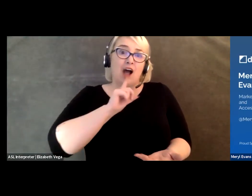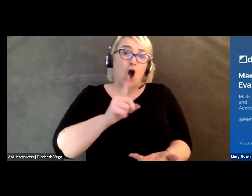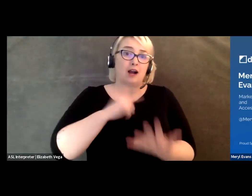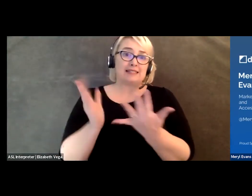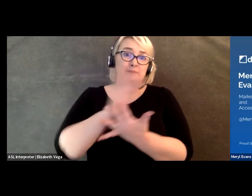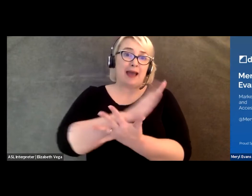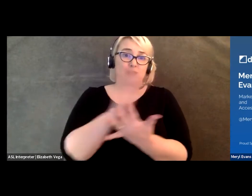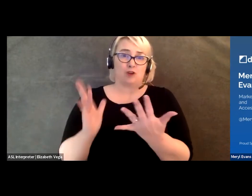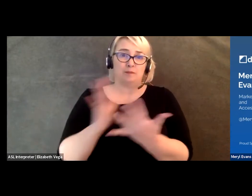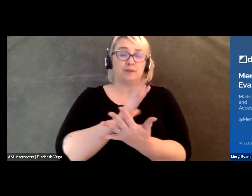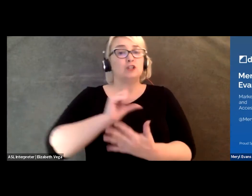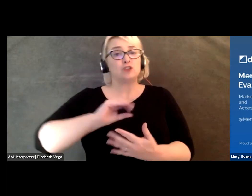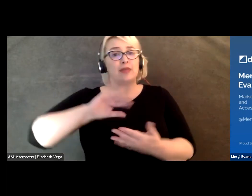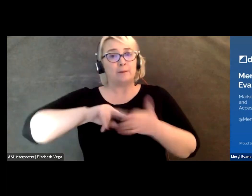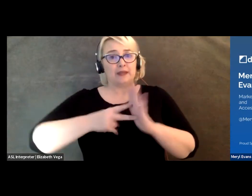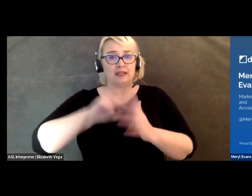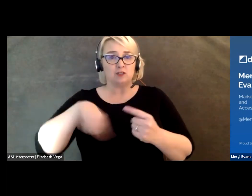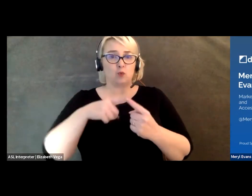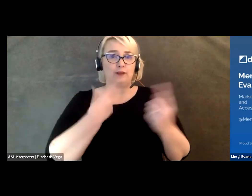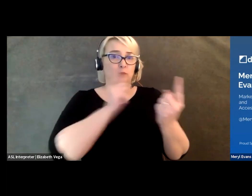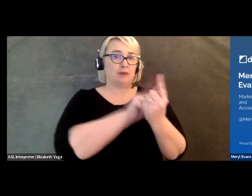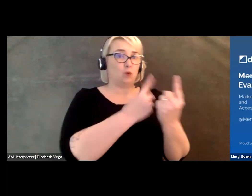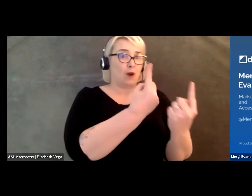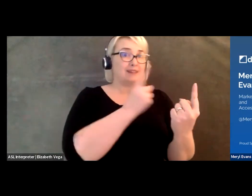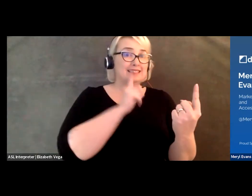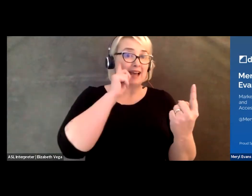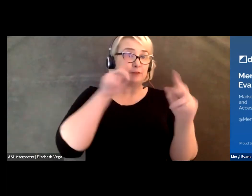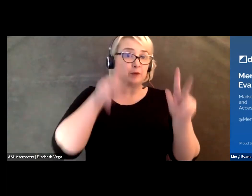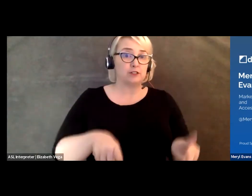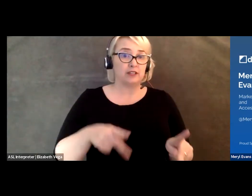When you meet one deaf person, then you've met one deaf person.